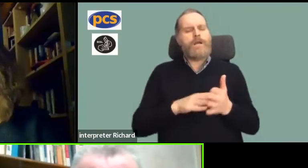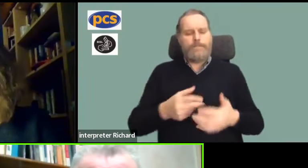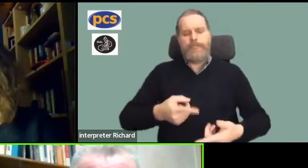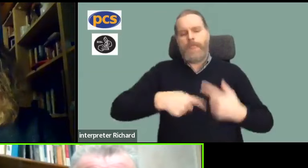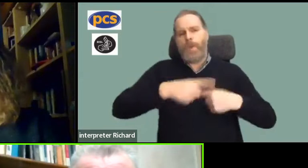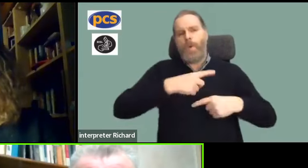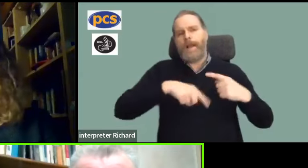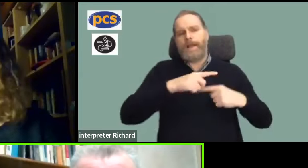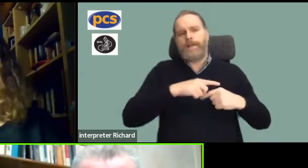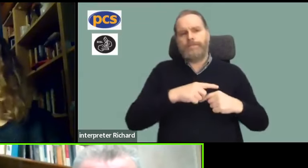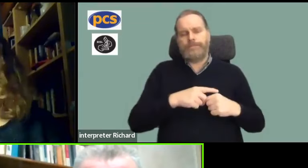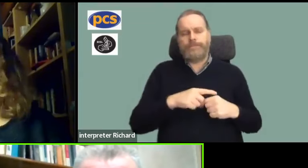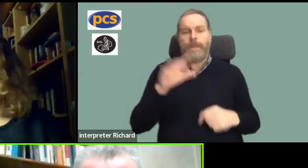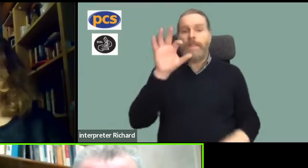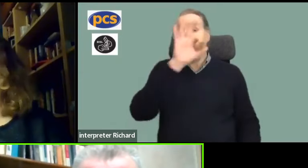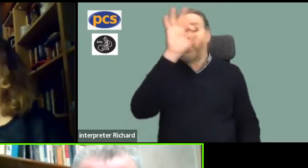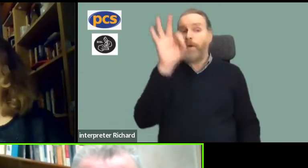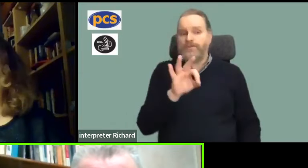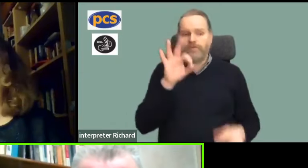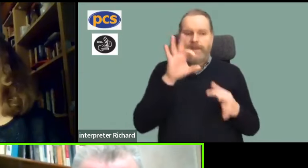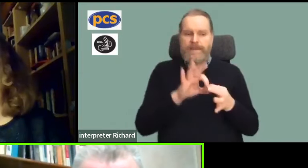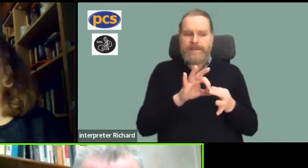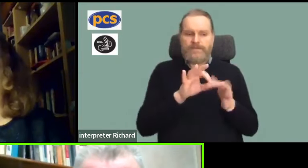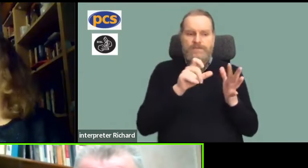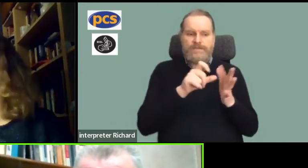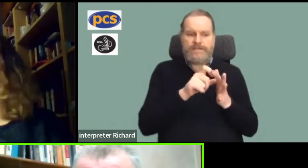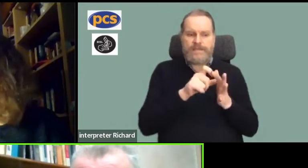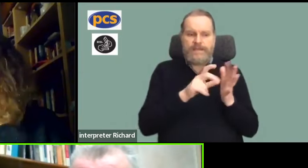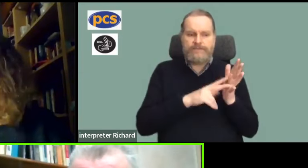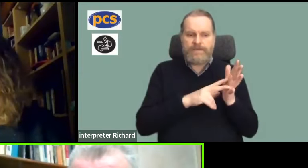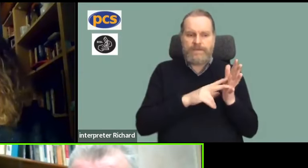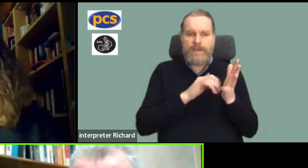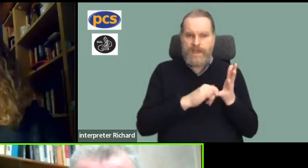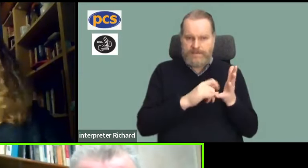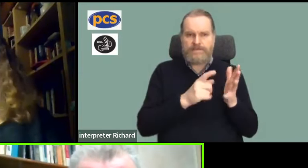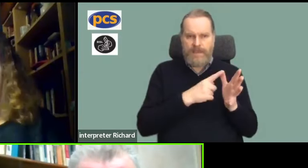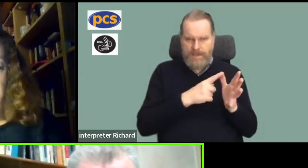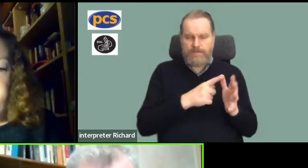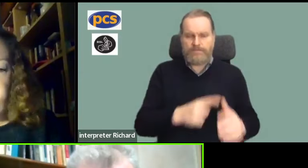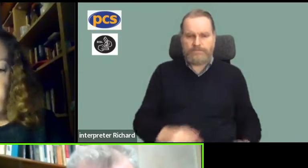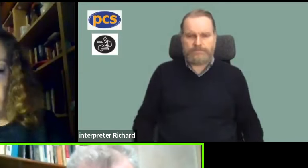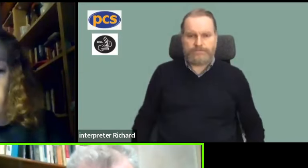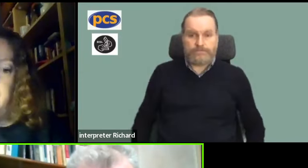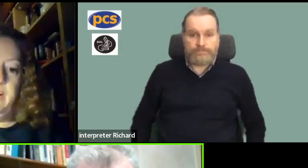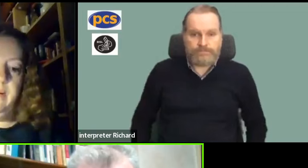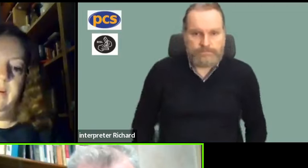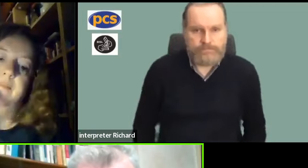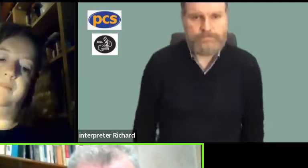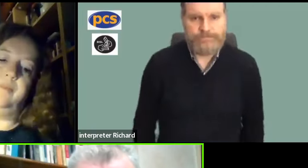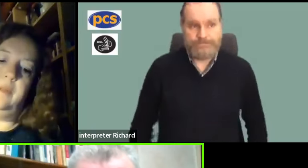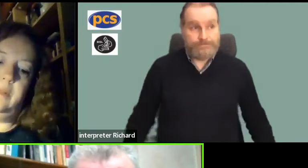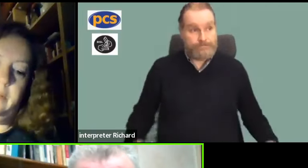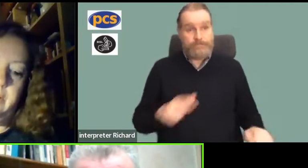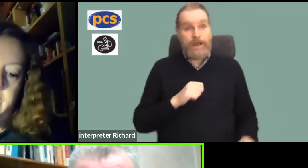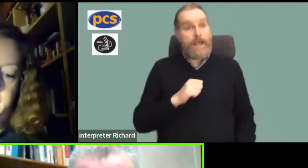just just on that Dvsa question. . Can I just pick up Can. I just pick up in donna's absence We know that what the We know that what the Dvsa were planning was to